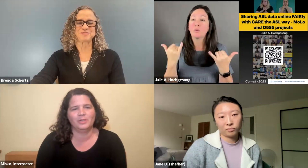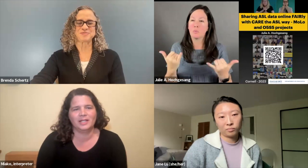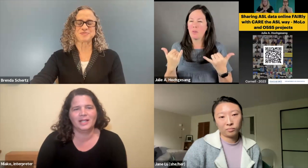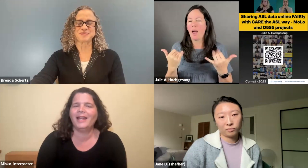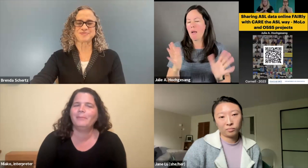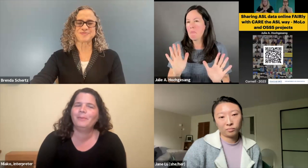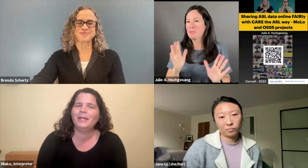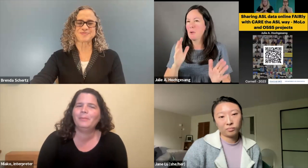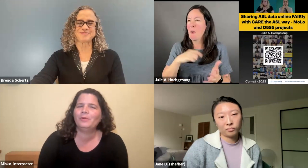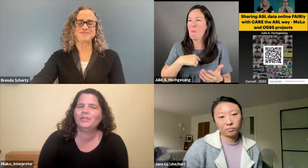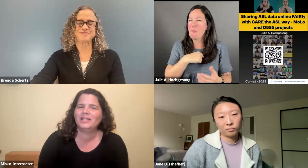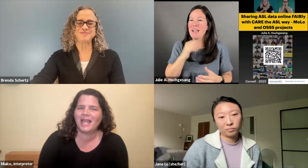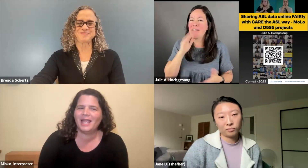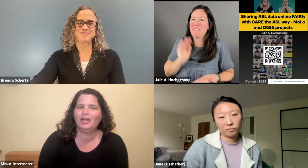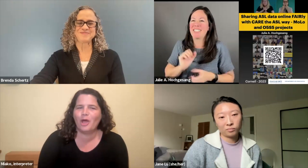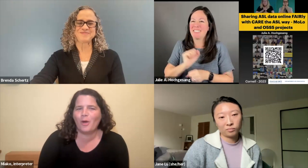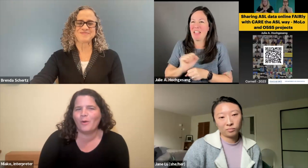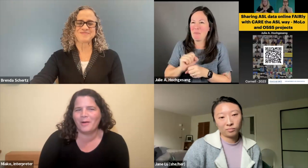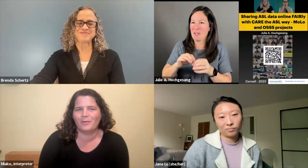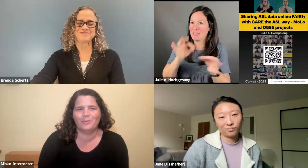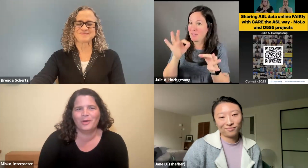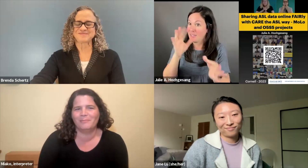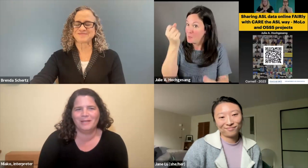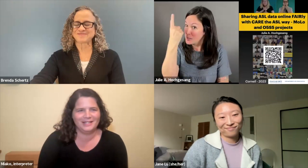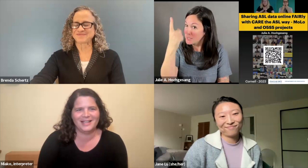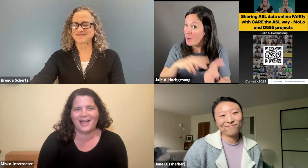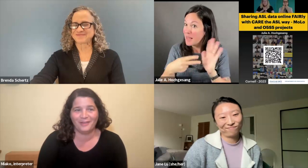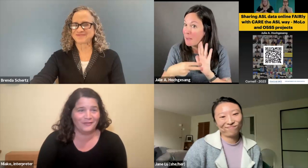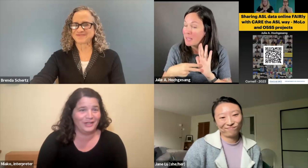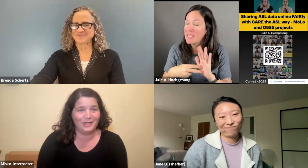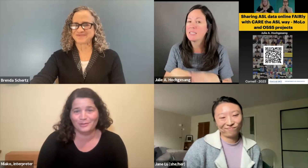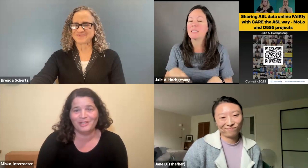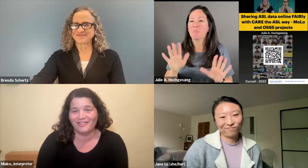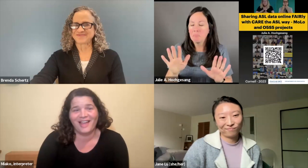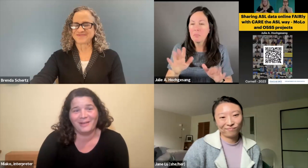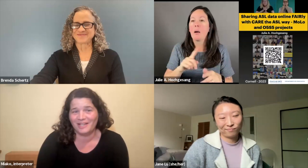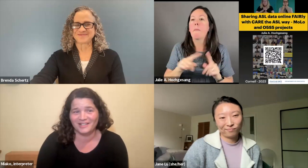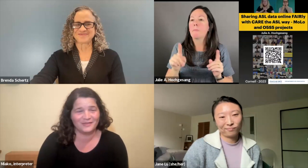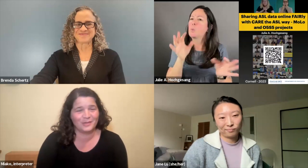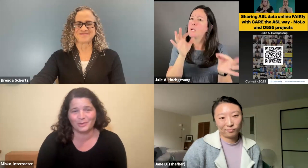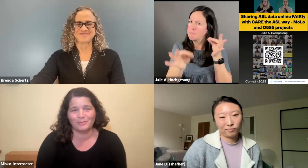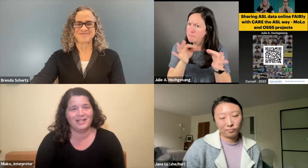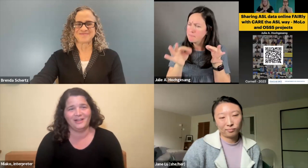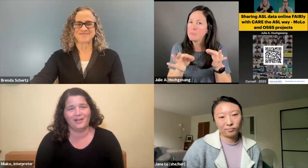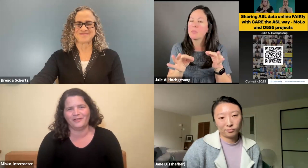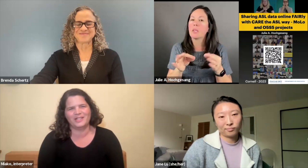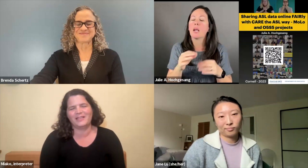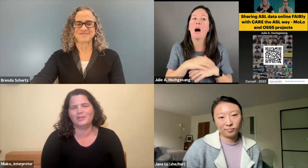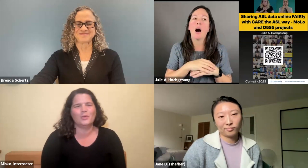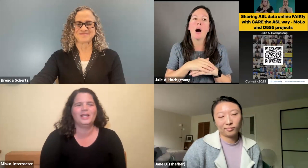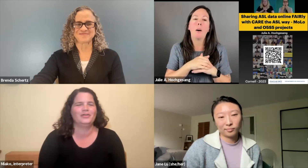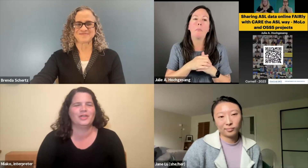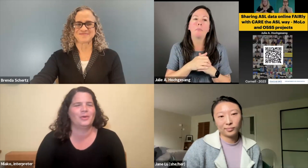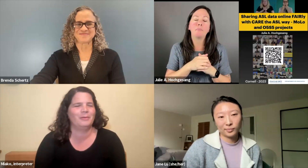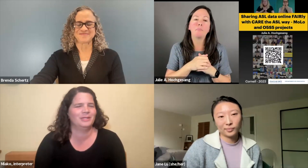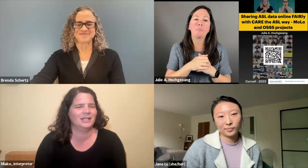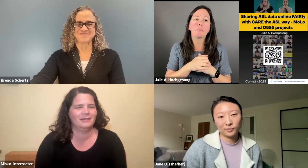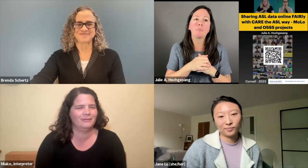it and people today know about what it means to have their videos be online because of social media and all this I think 20 years ago people didn't really